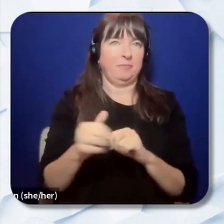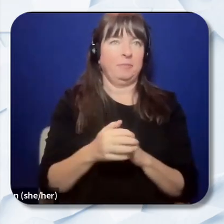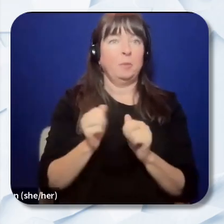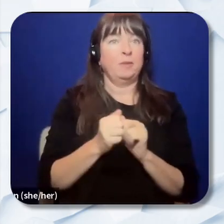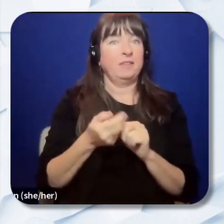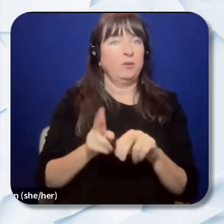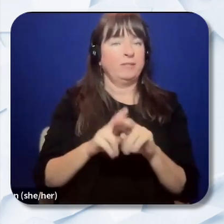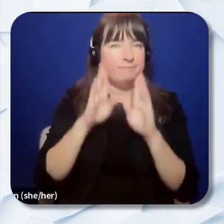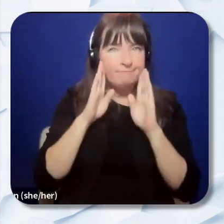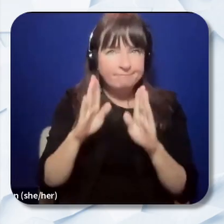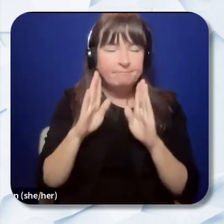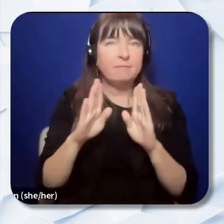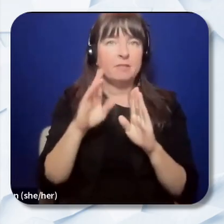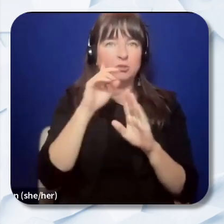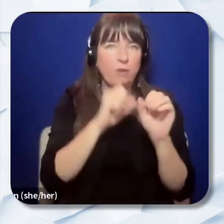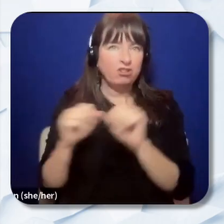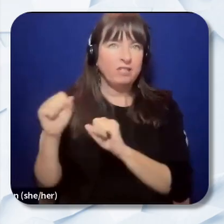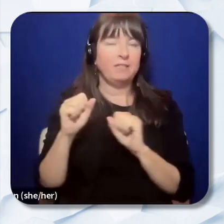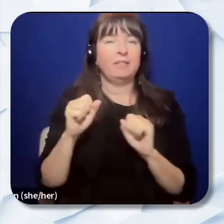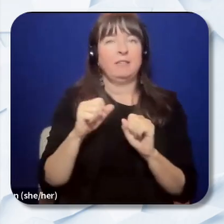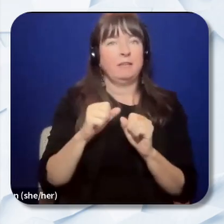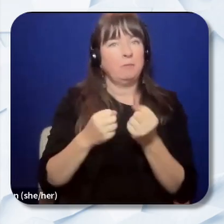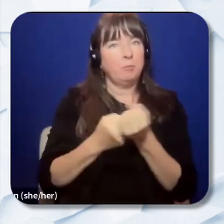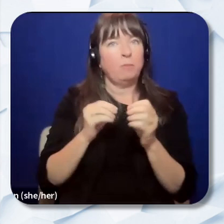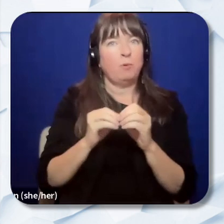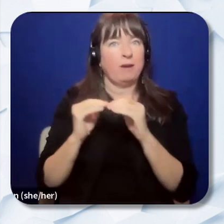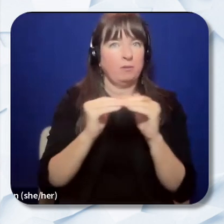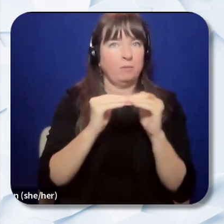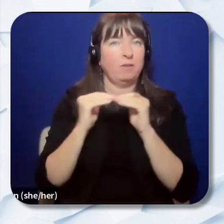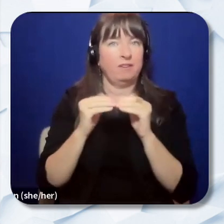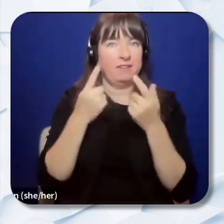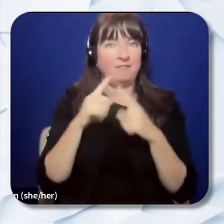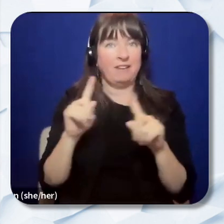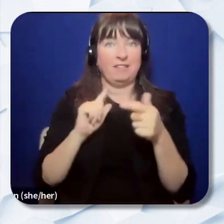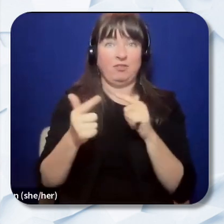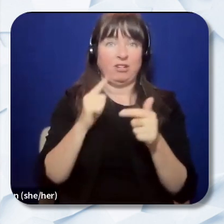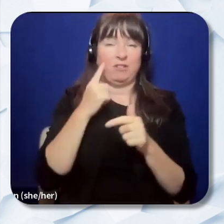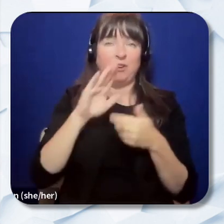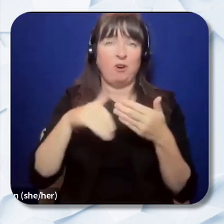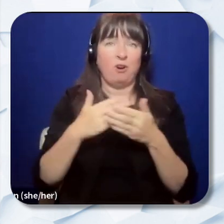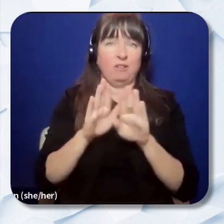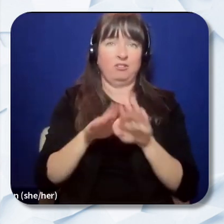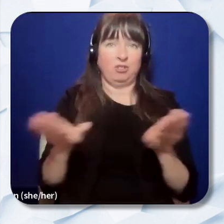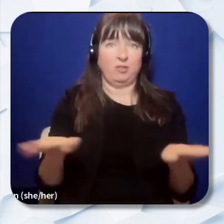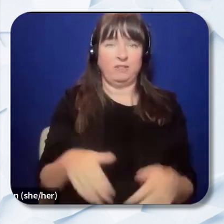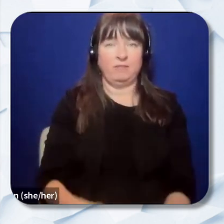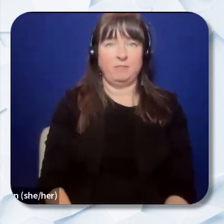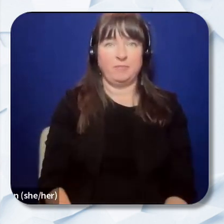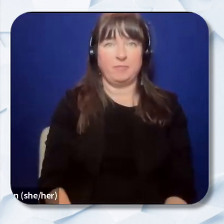to strategies that promote more equitable and effective interactions for every child. These